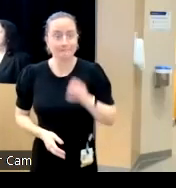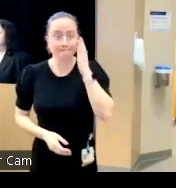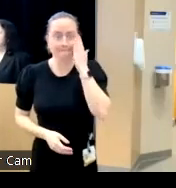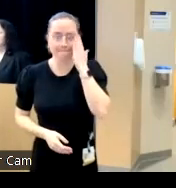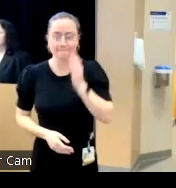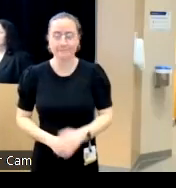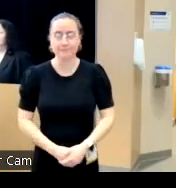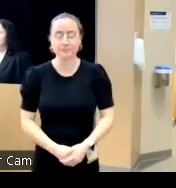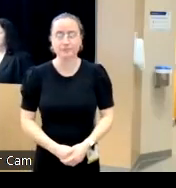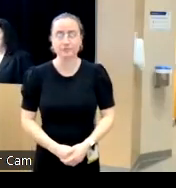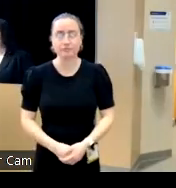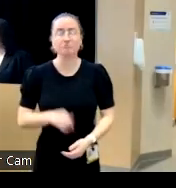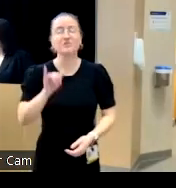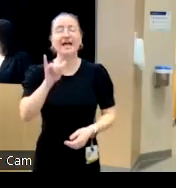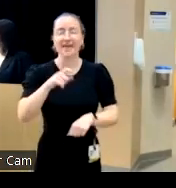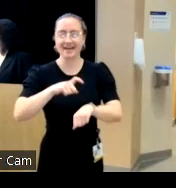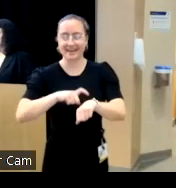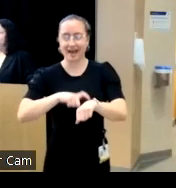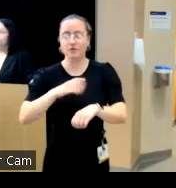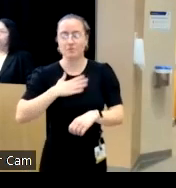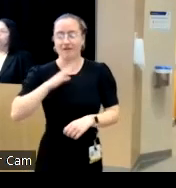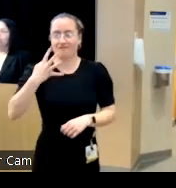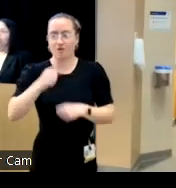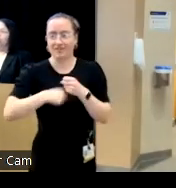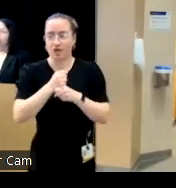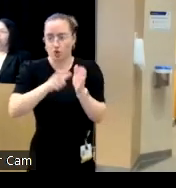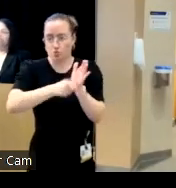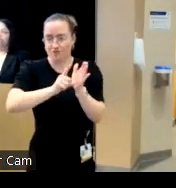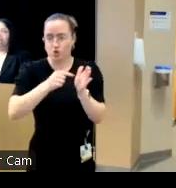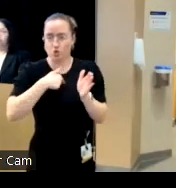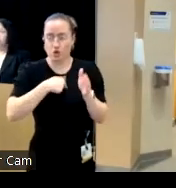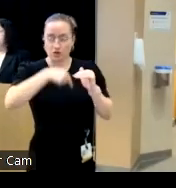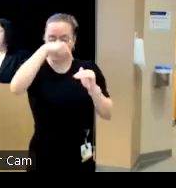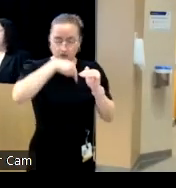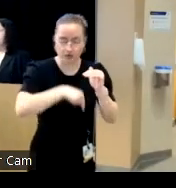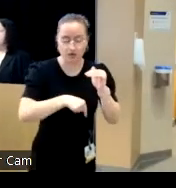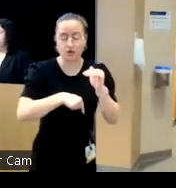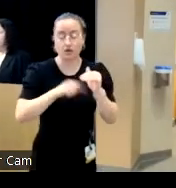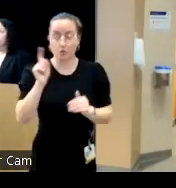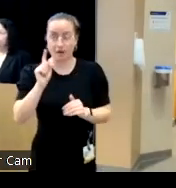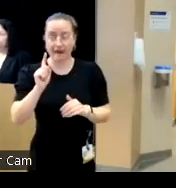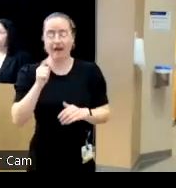doing a deep dive from my fourth year review while I was at Ohio State and I did a little